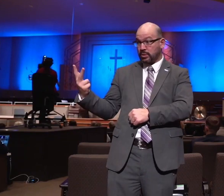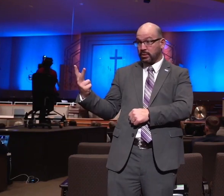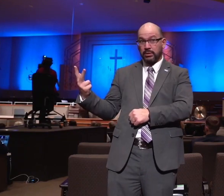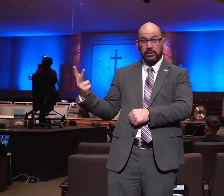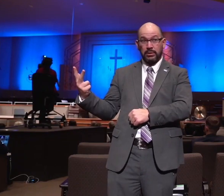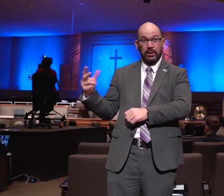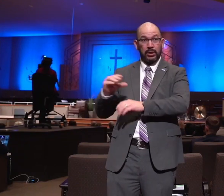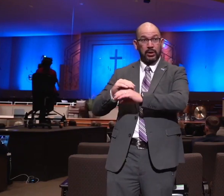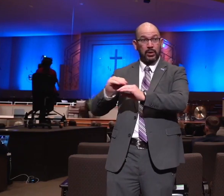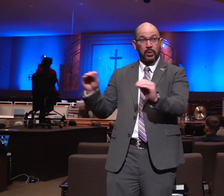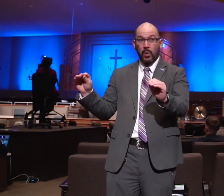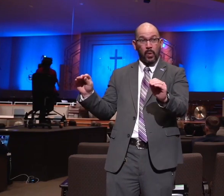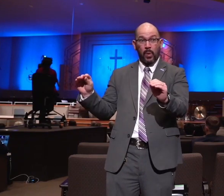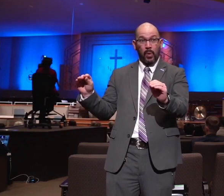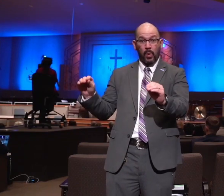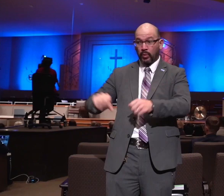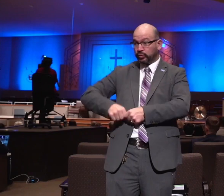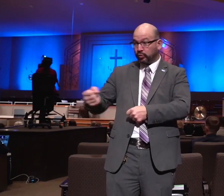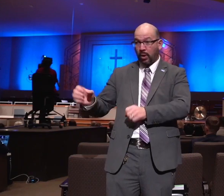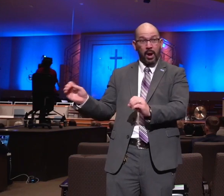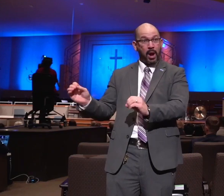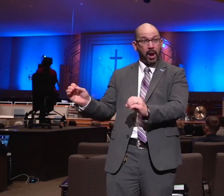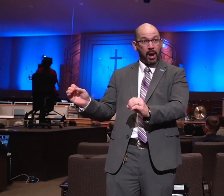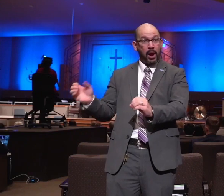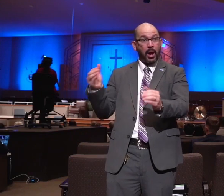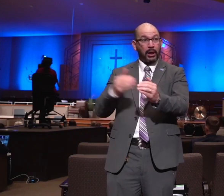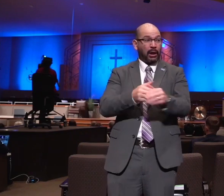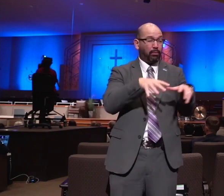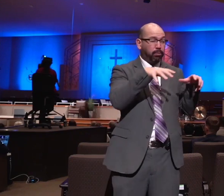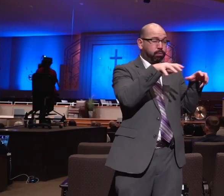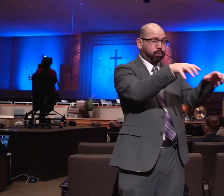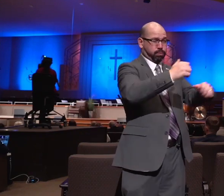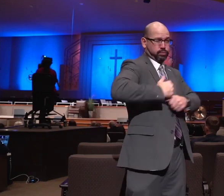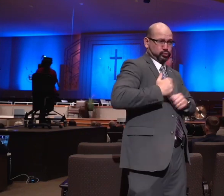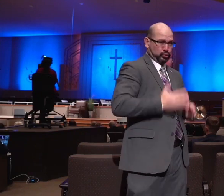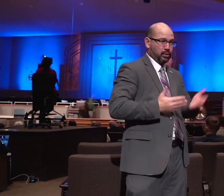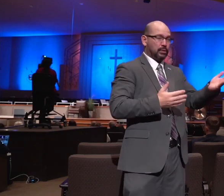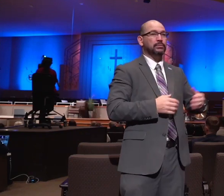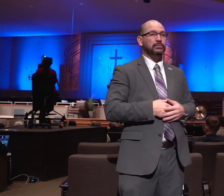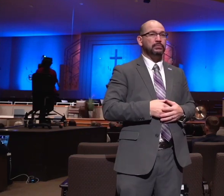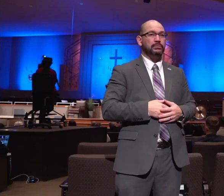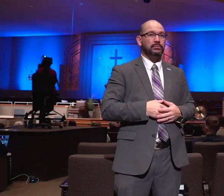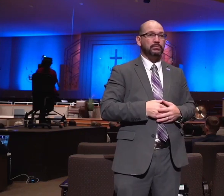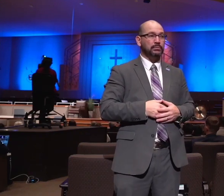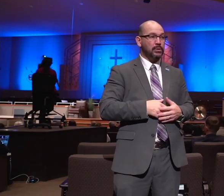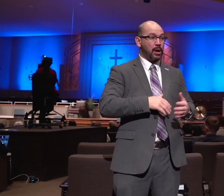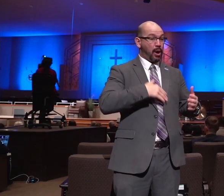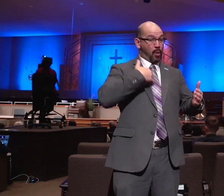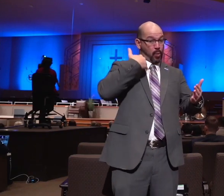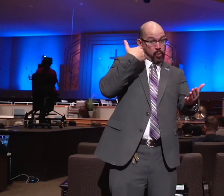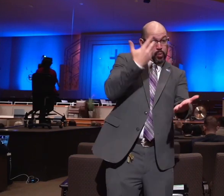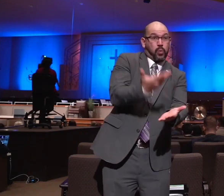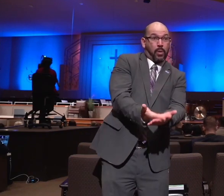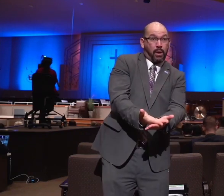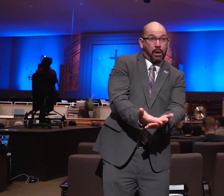but notice this about the loving David was appreciative of their work